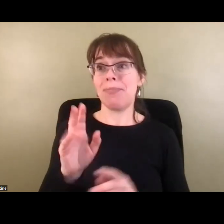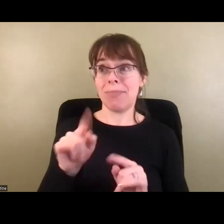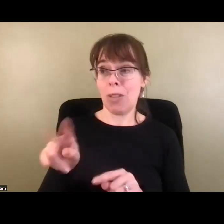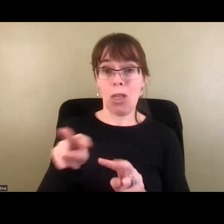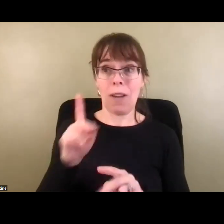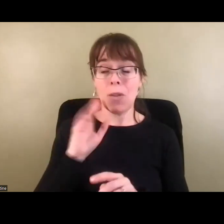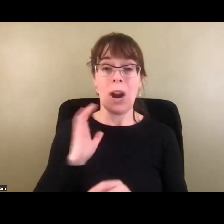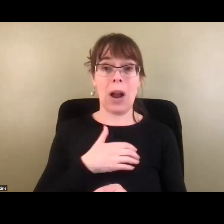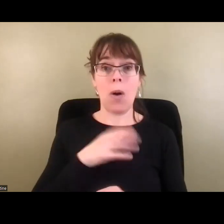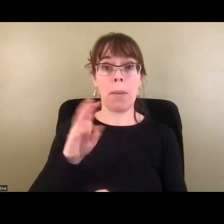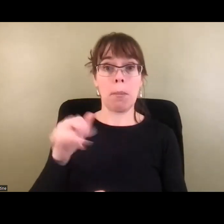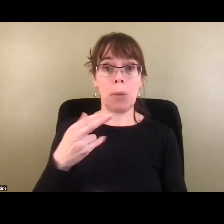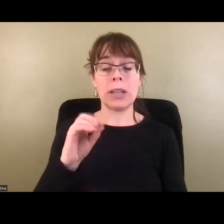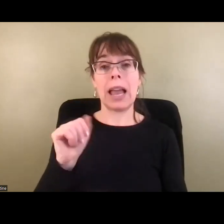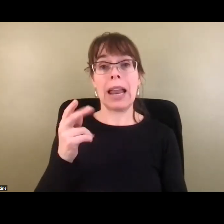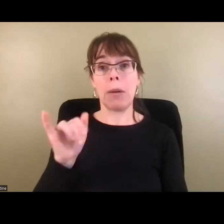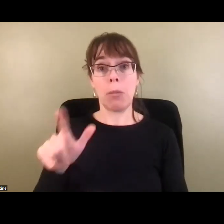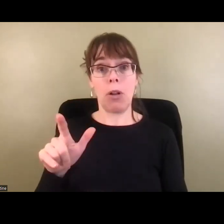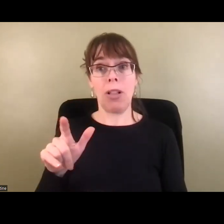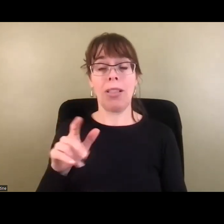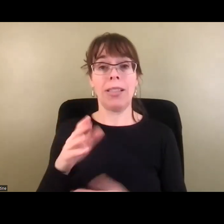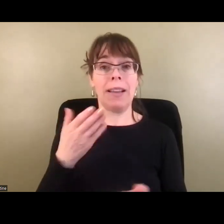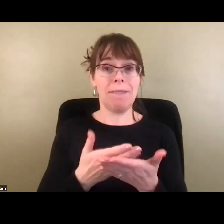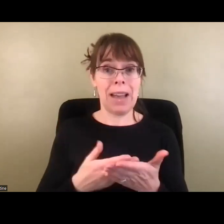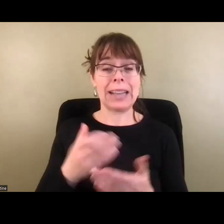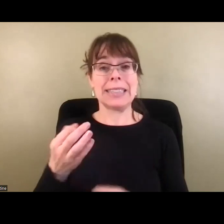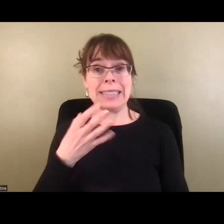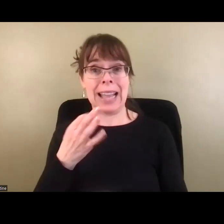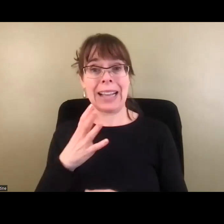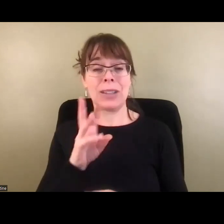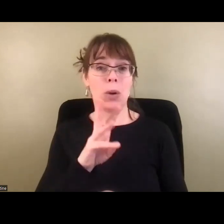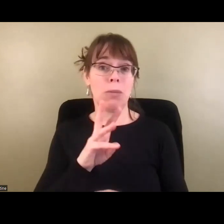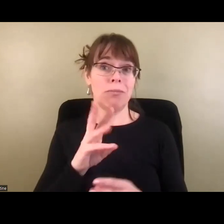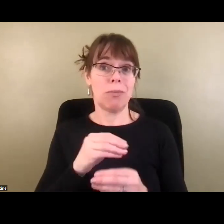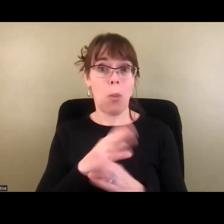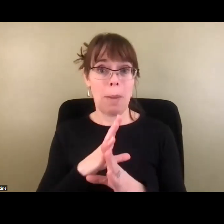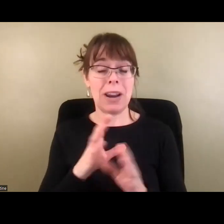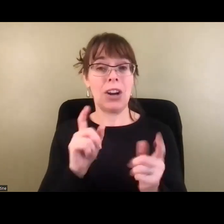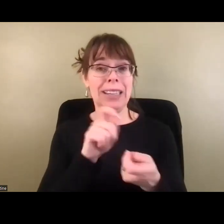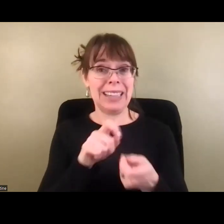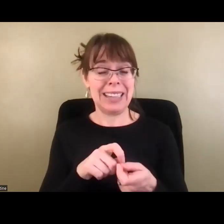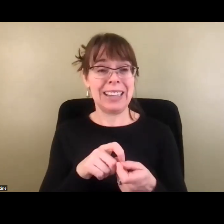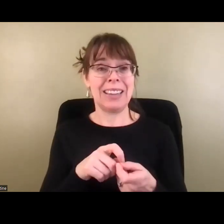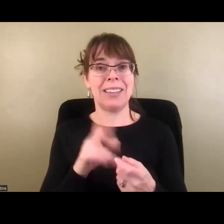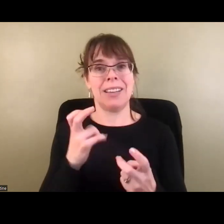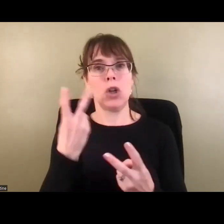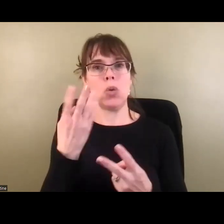March and April Facts and Snacks webinar details. We're actually, gonna be kind of a two-parter. So